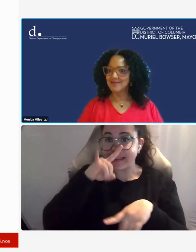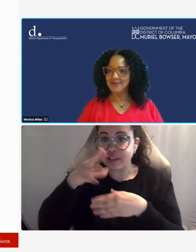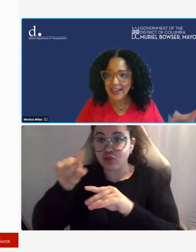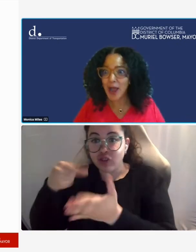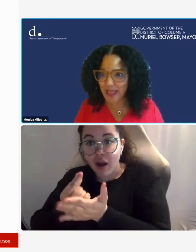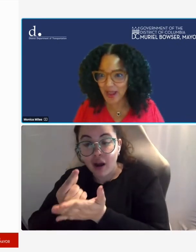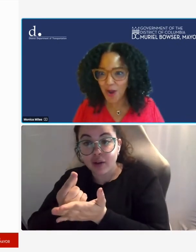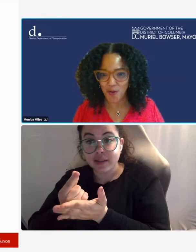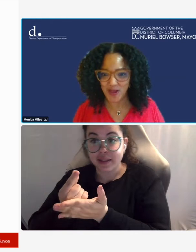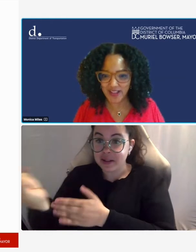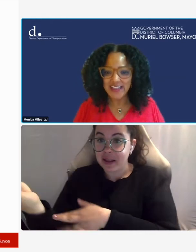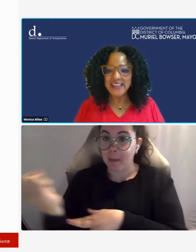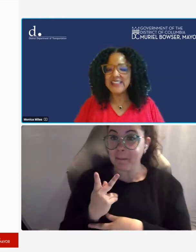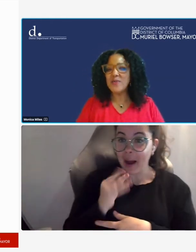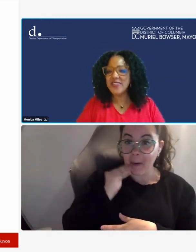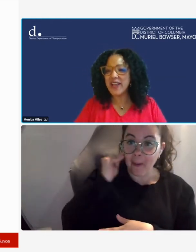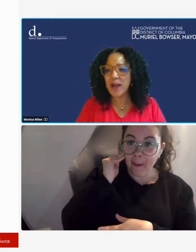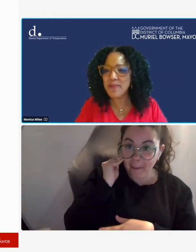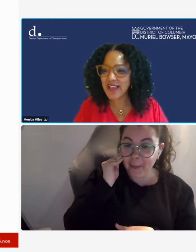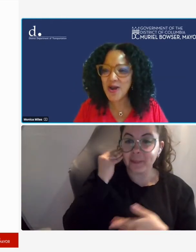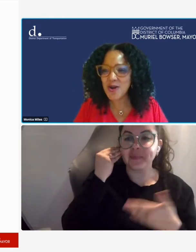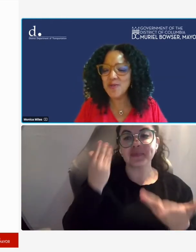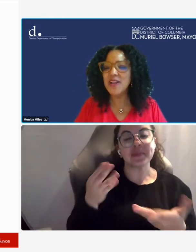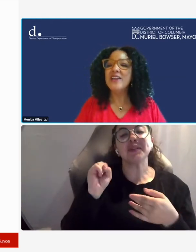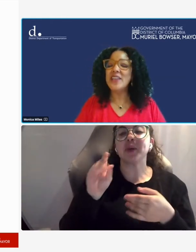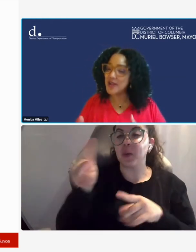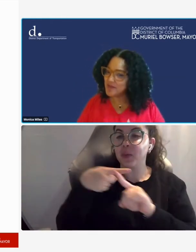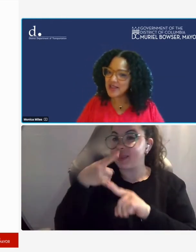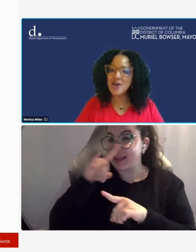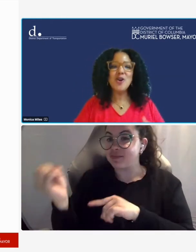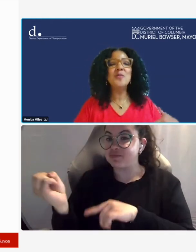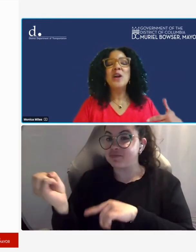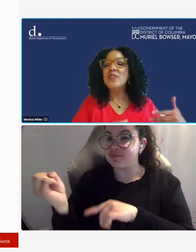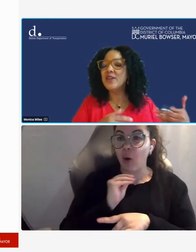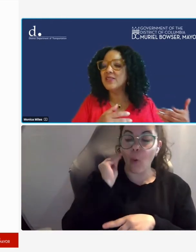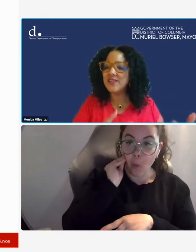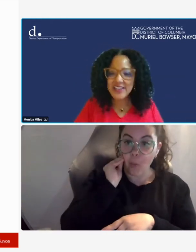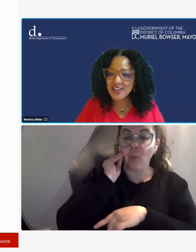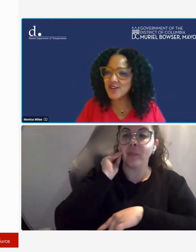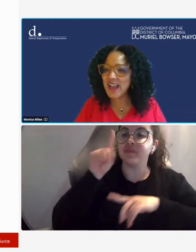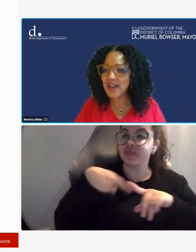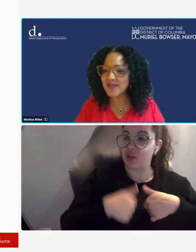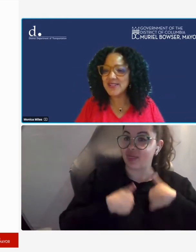they come back home so when they come back home they come back home they're living in your house